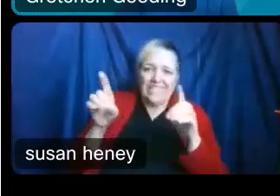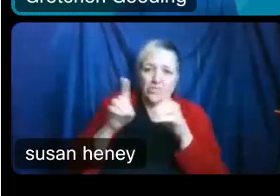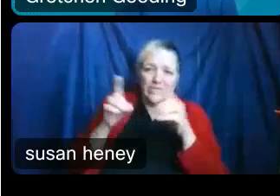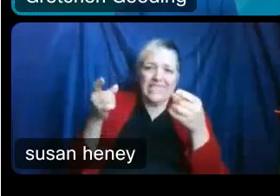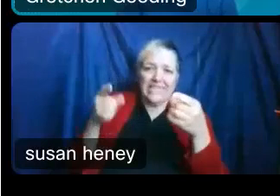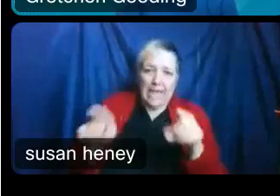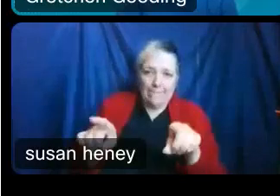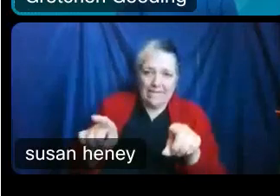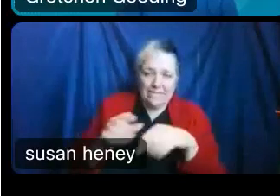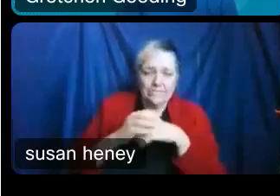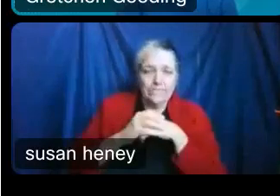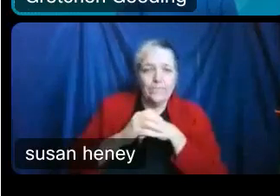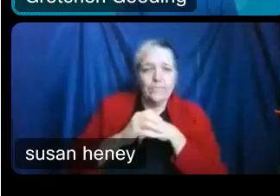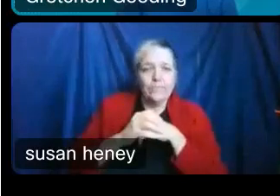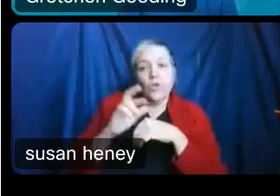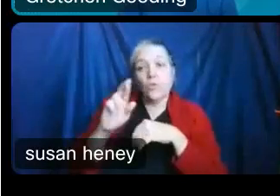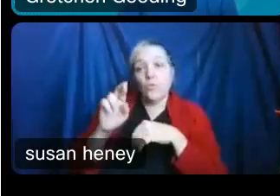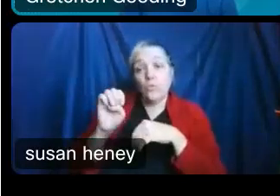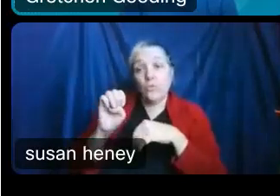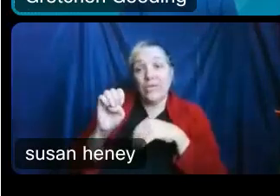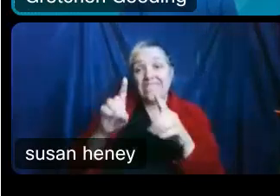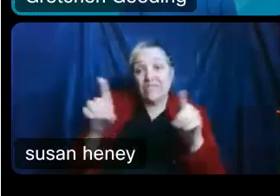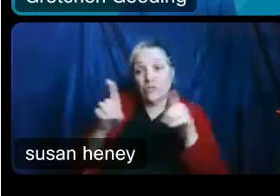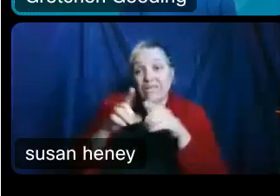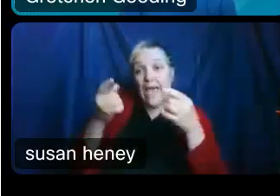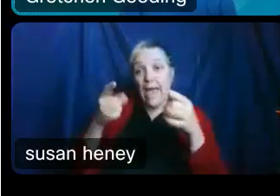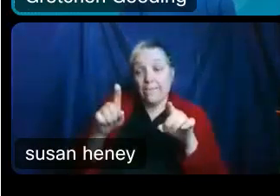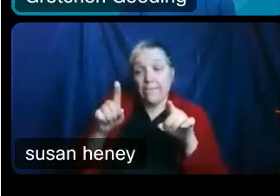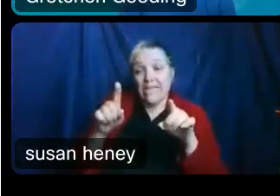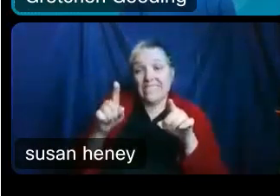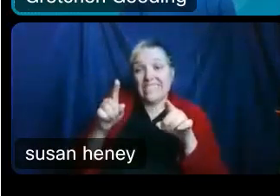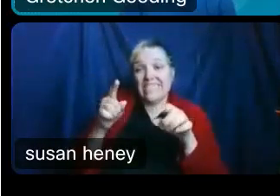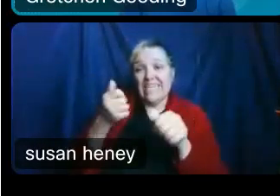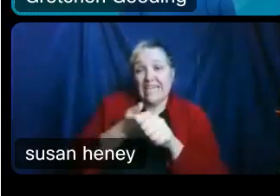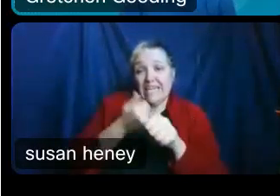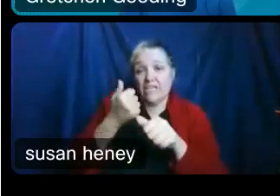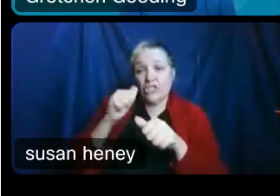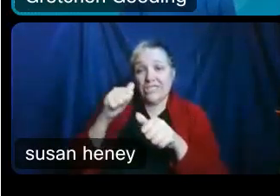Redistricting occurs following each decennial census, it may occur throughout the decade.